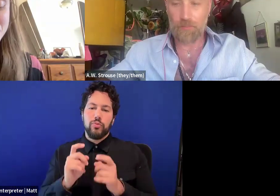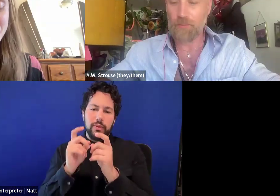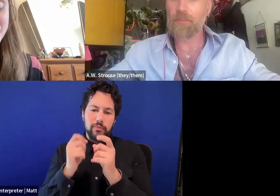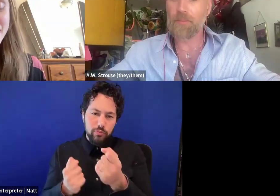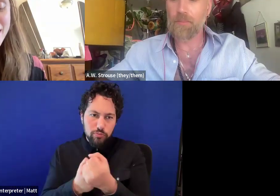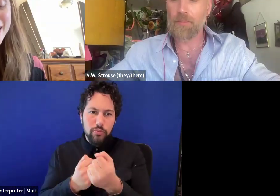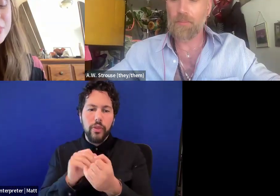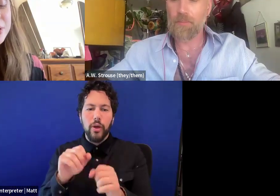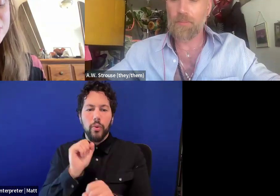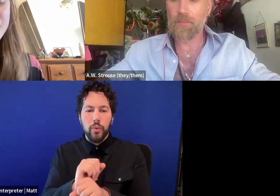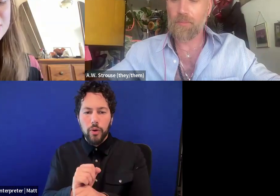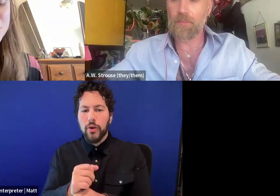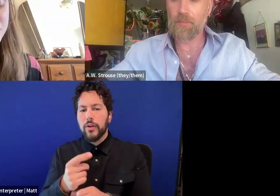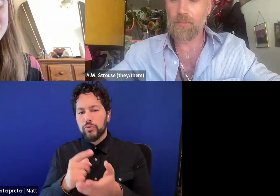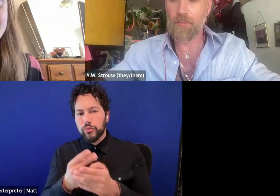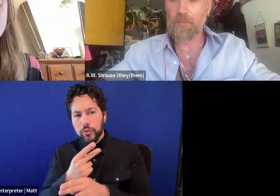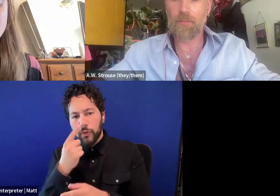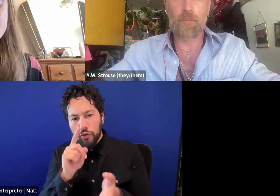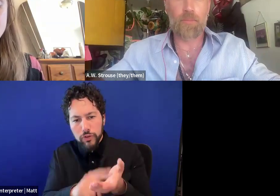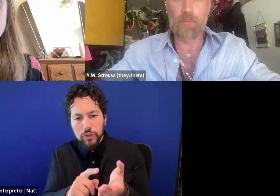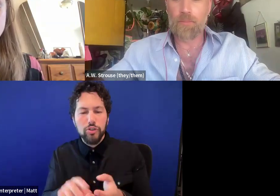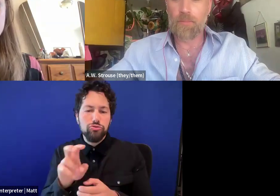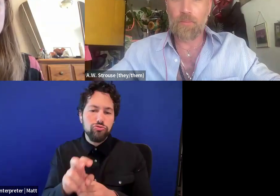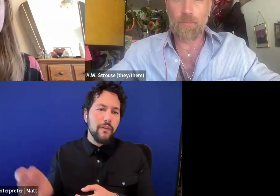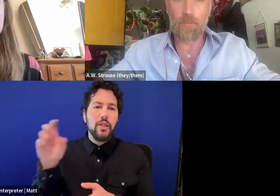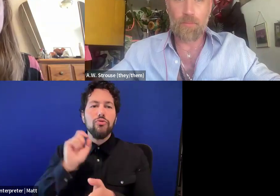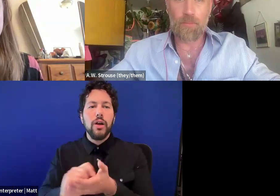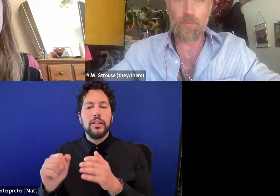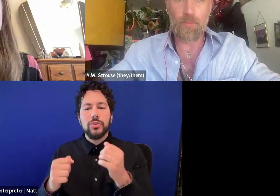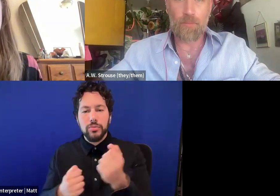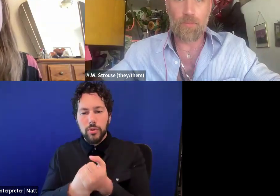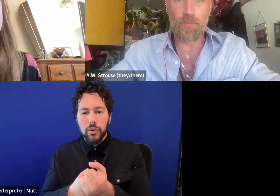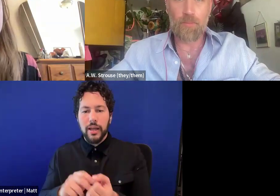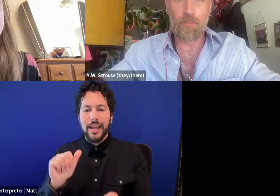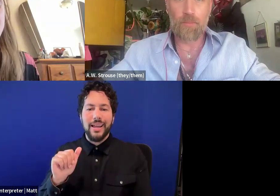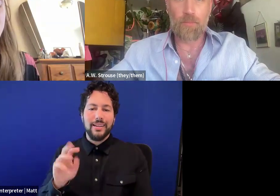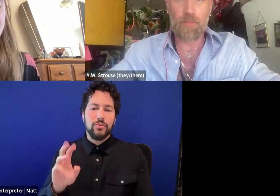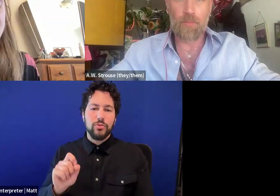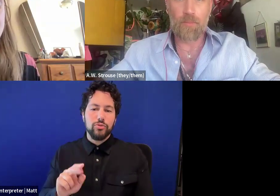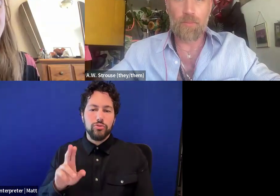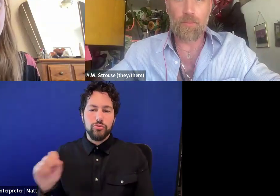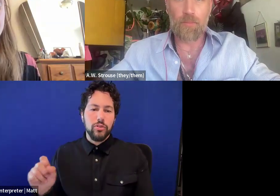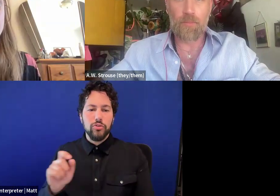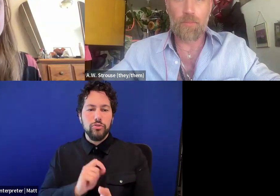A.W. Strauss has written several books, including Form and Foreskin, and The Gentrified City of God.